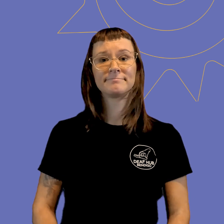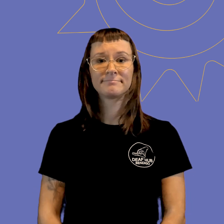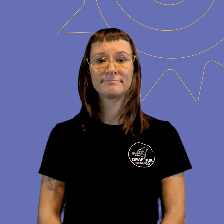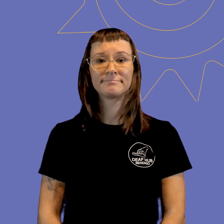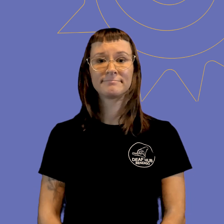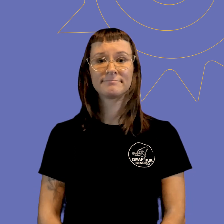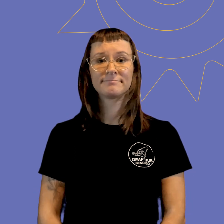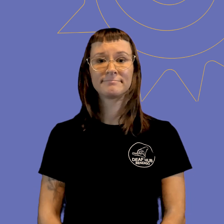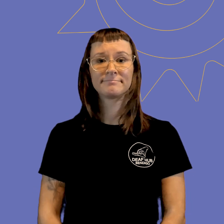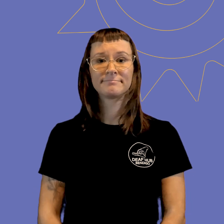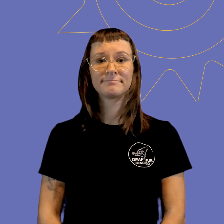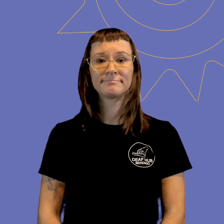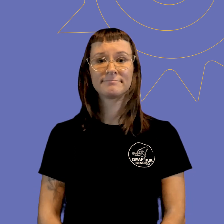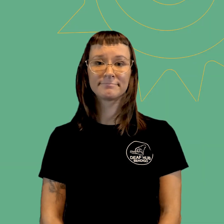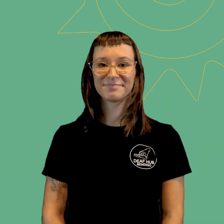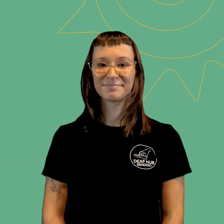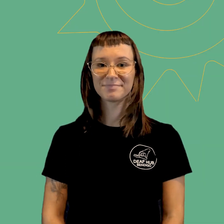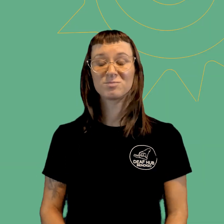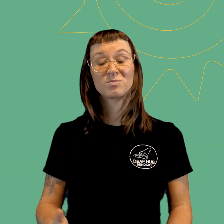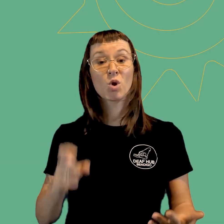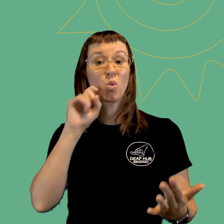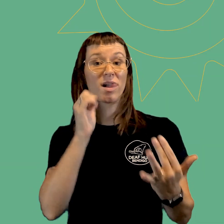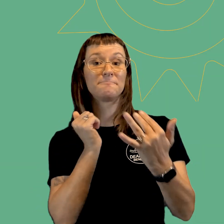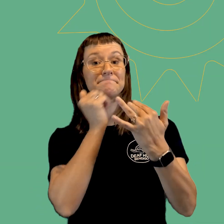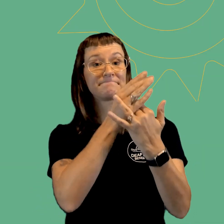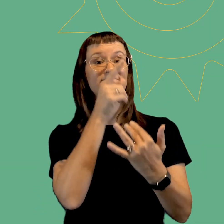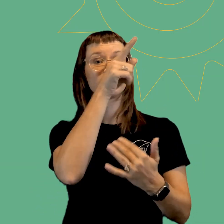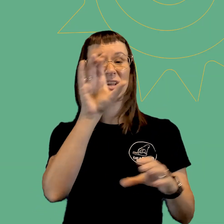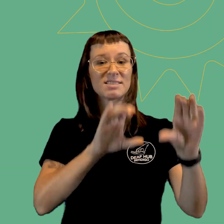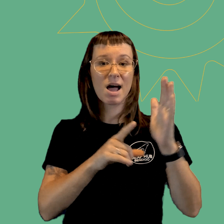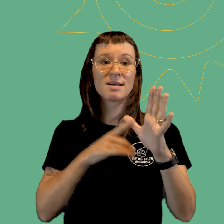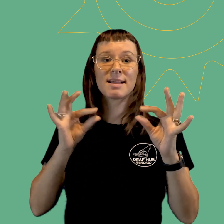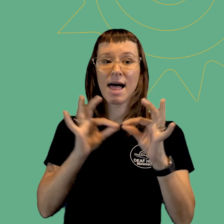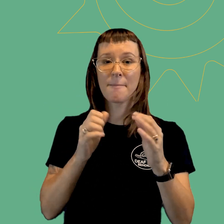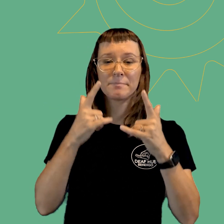testing for the HPV virus. Your results will be available in approximately two weeks time.